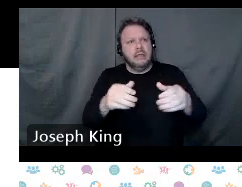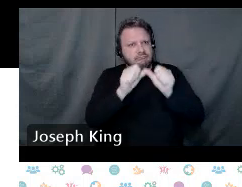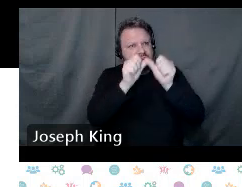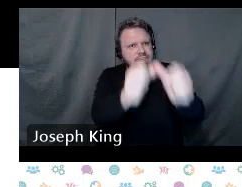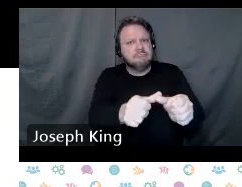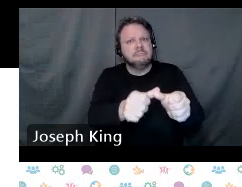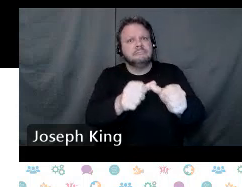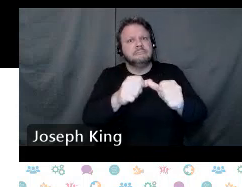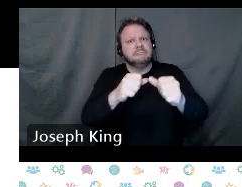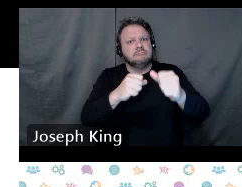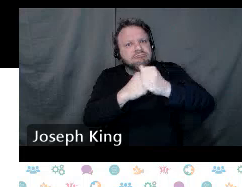Concrete strategies.